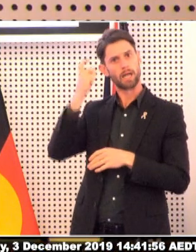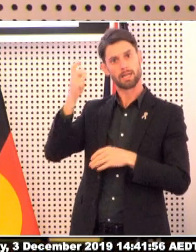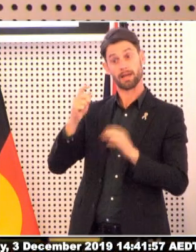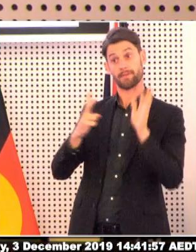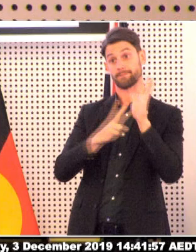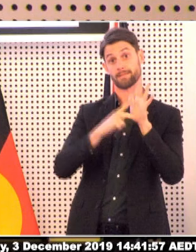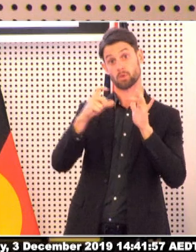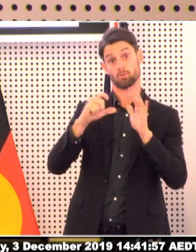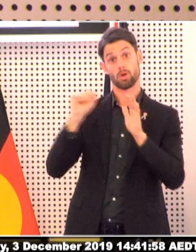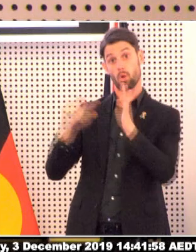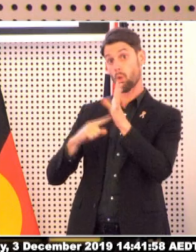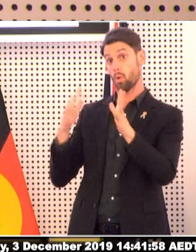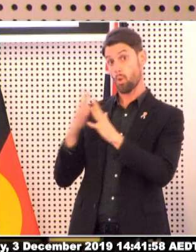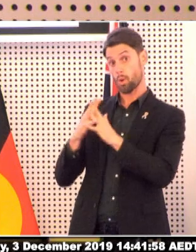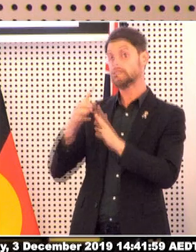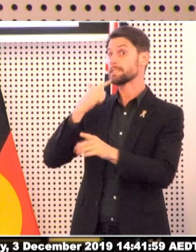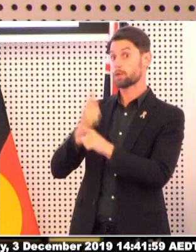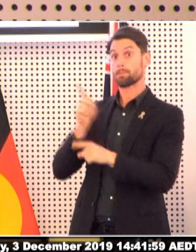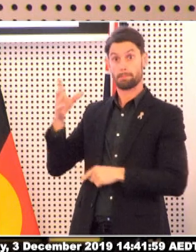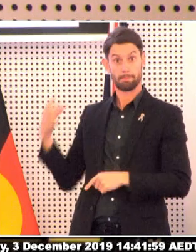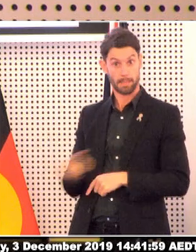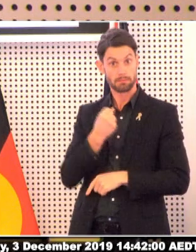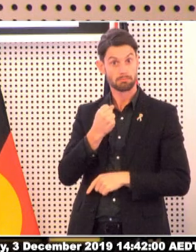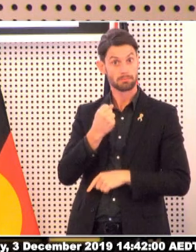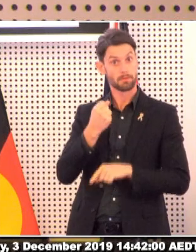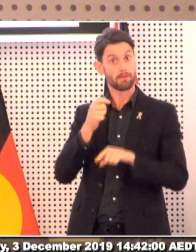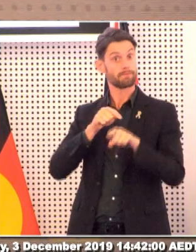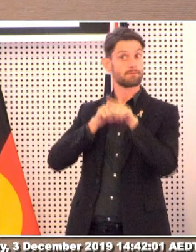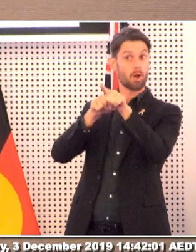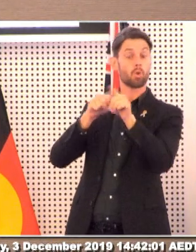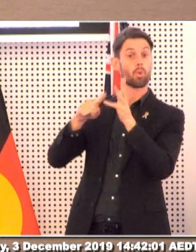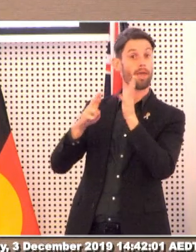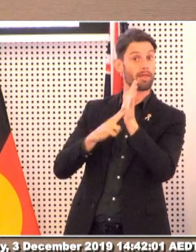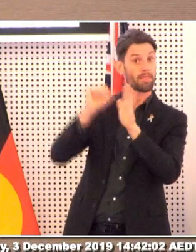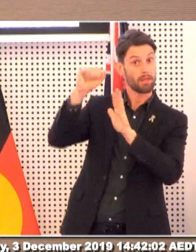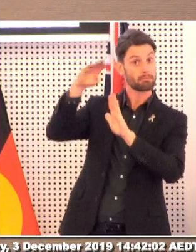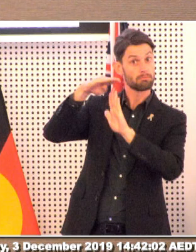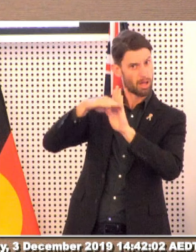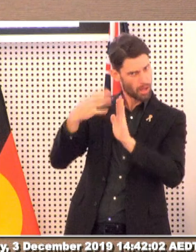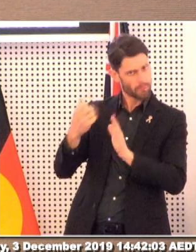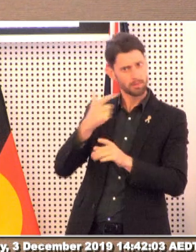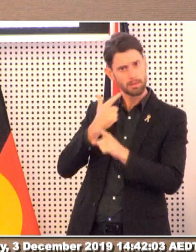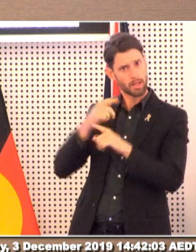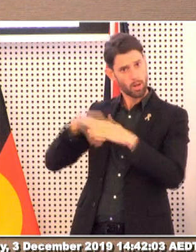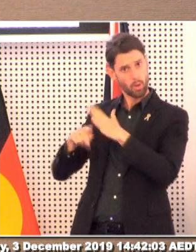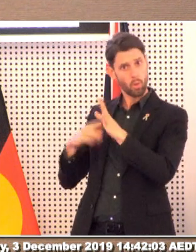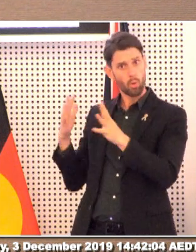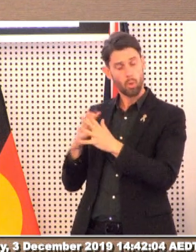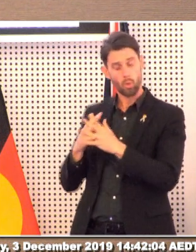account the terms of the UN Convention? The new Guardianship and Administration Act which comes into effect